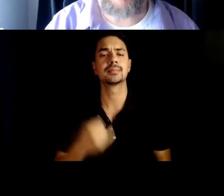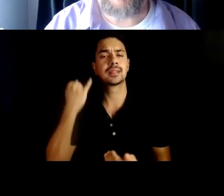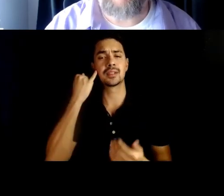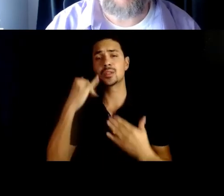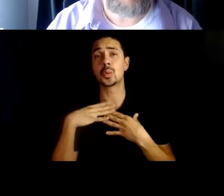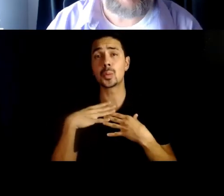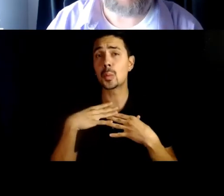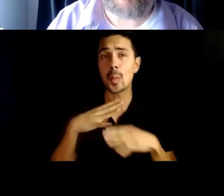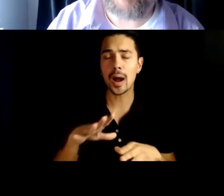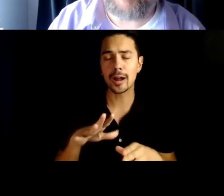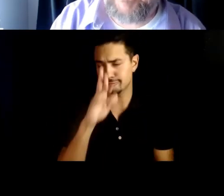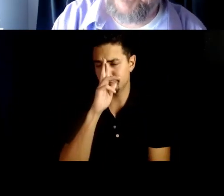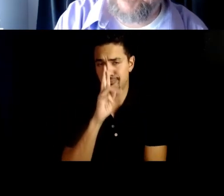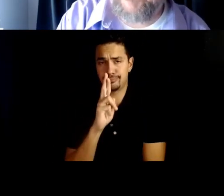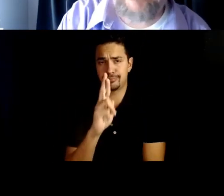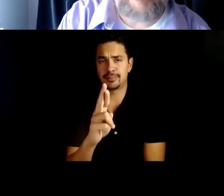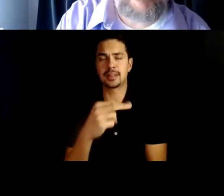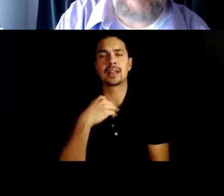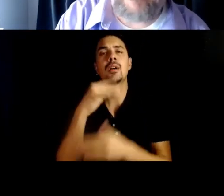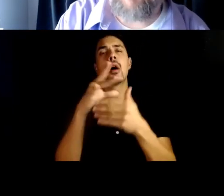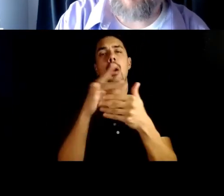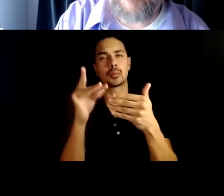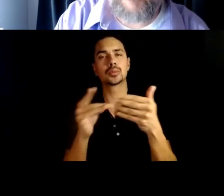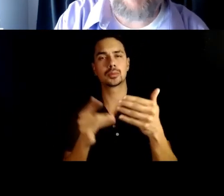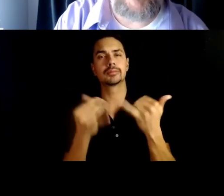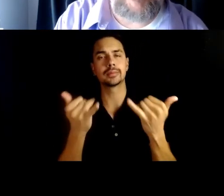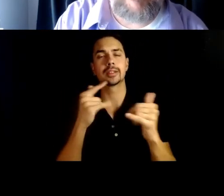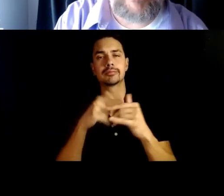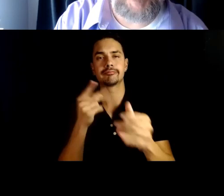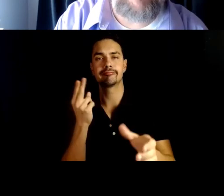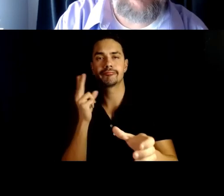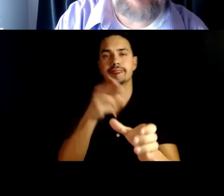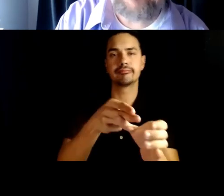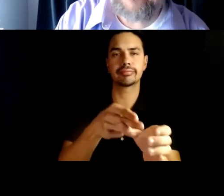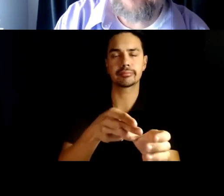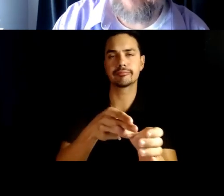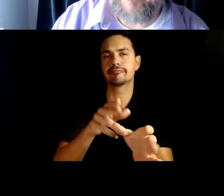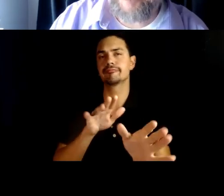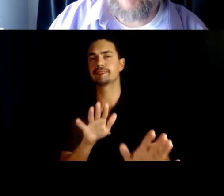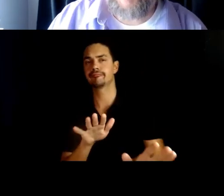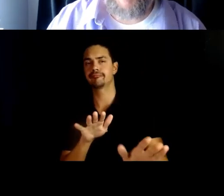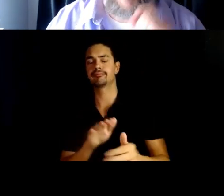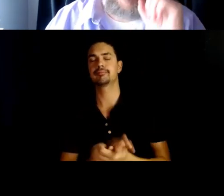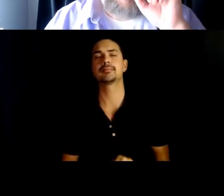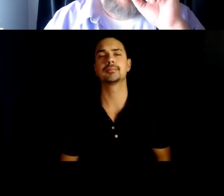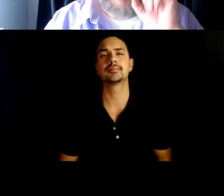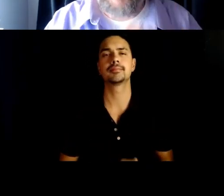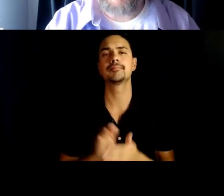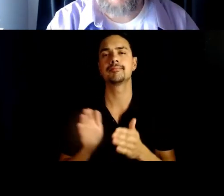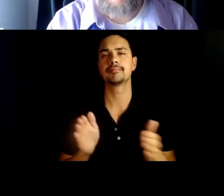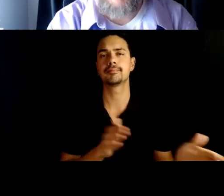We'll have just a few options today to have some interaction. Again, I'm michael munson,